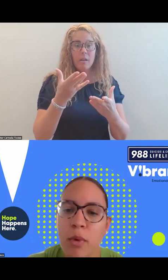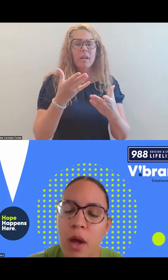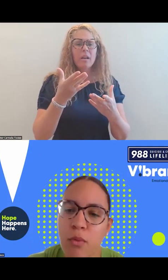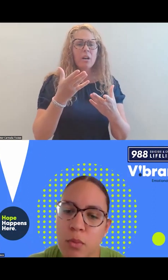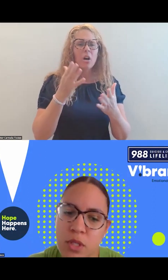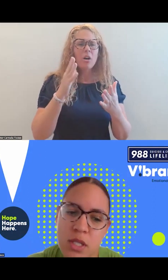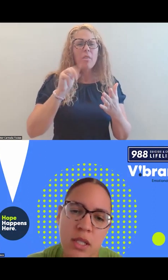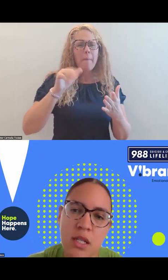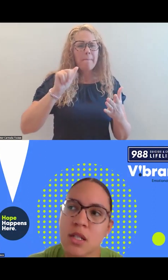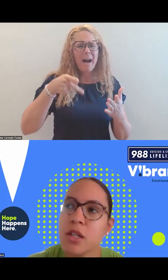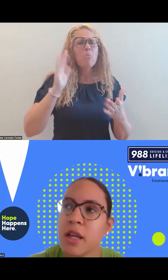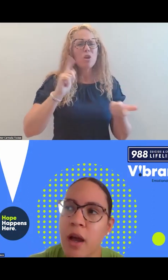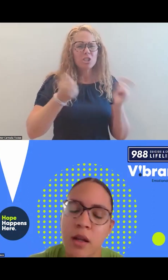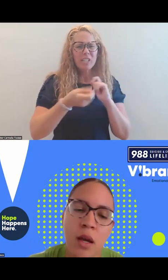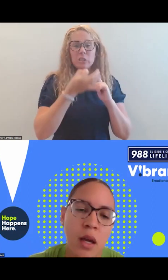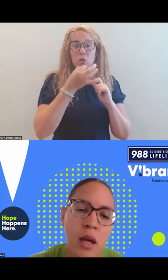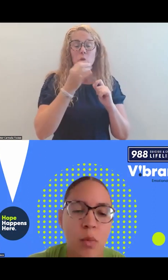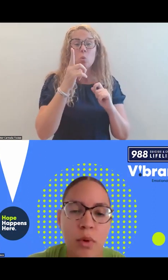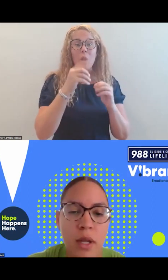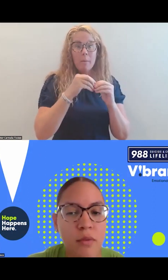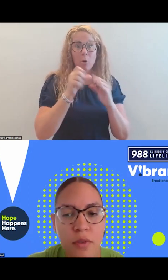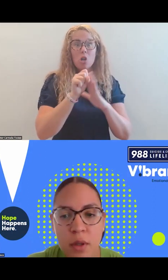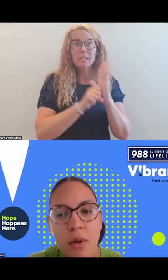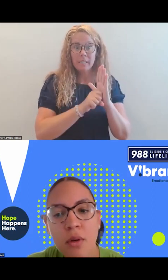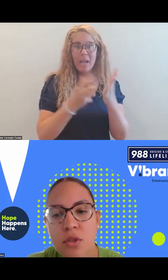WE HAVE A STATE THAT IS GOING TO INCORPORATE RATE FEE BILL. WE